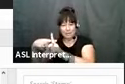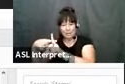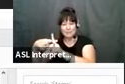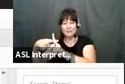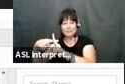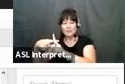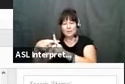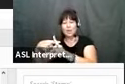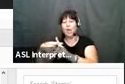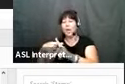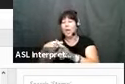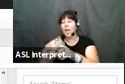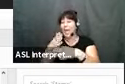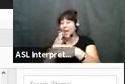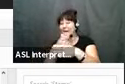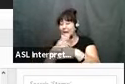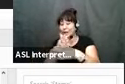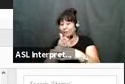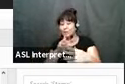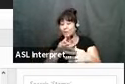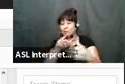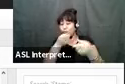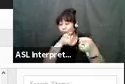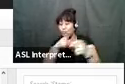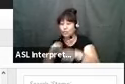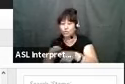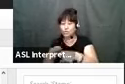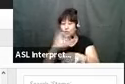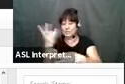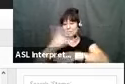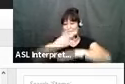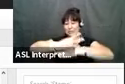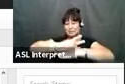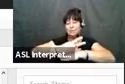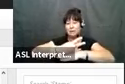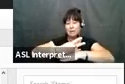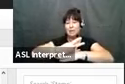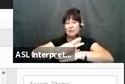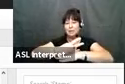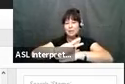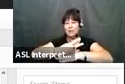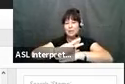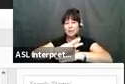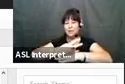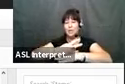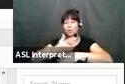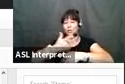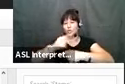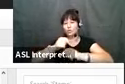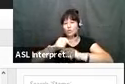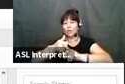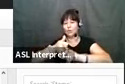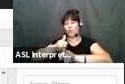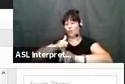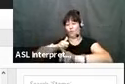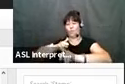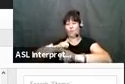out of the purple and into the red. Right now, and I'm going to show you that in the next slide, our numbers are higher than that.